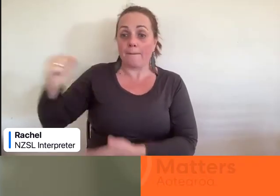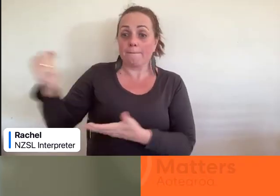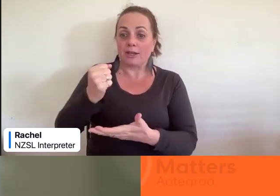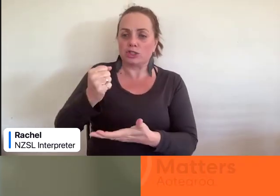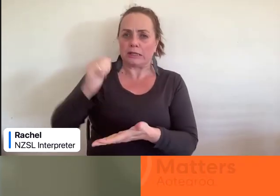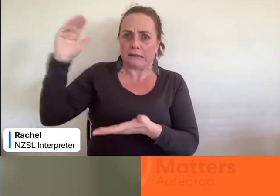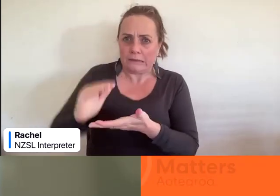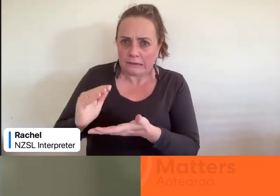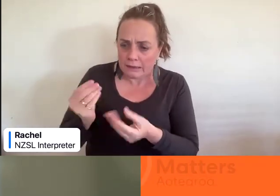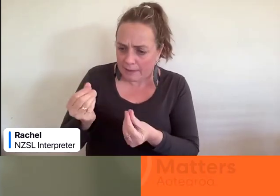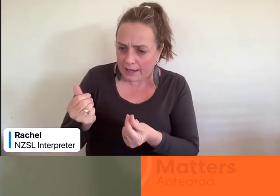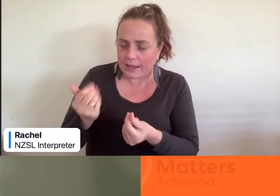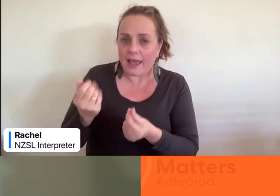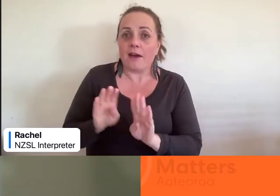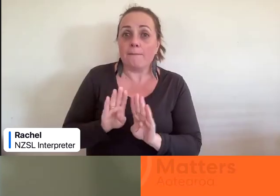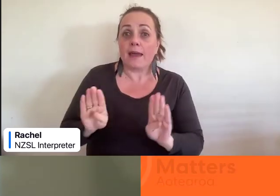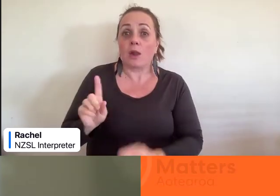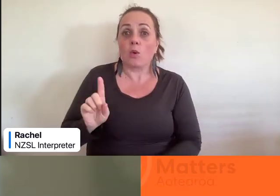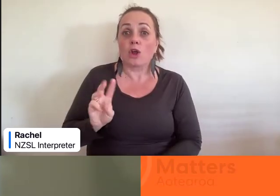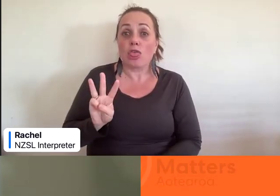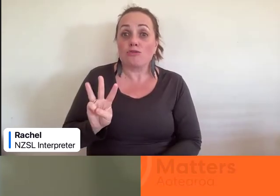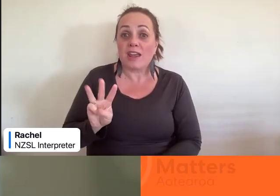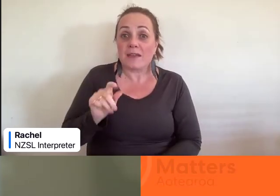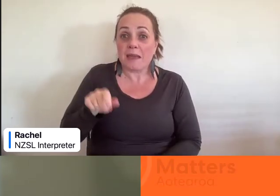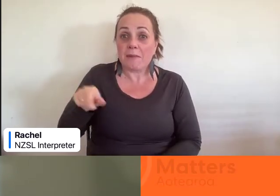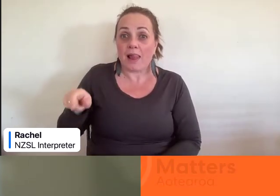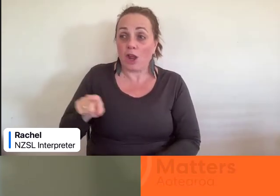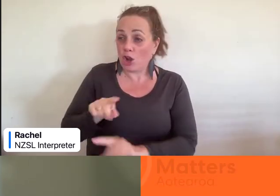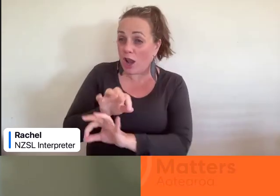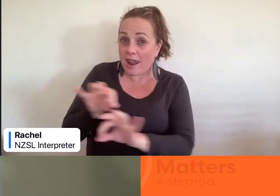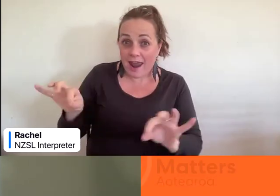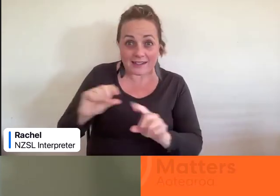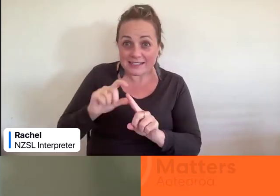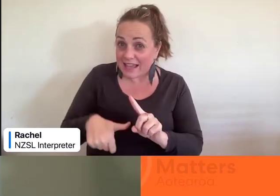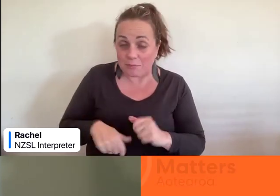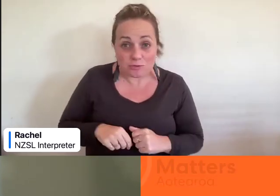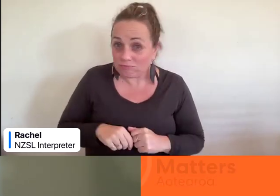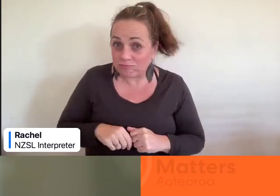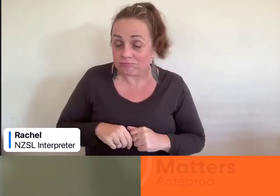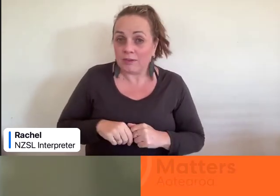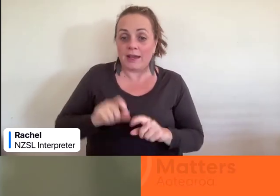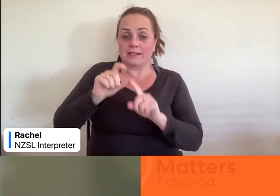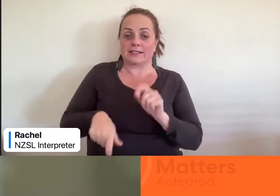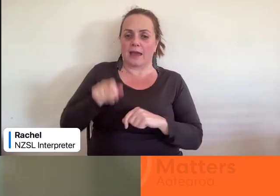a panel of three people. Not one was disabled. None were known in the disability community to